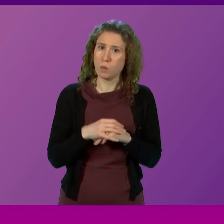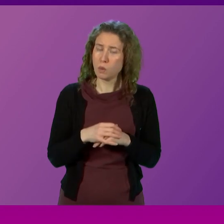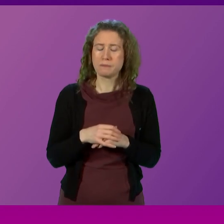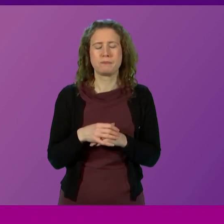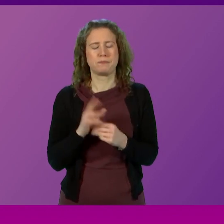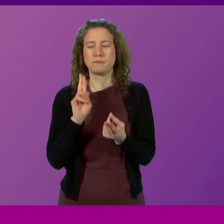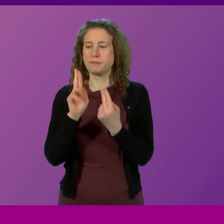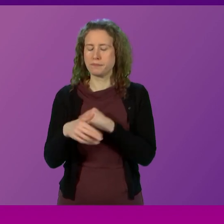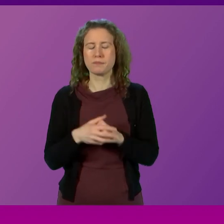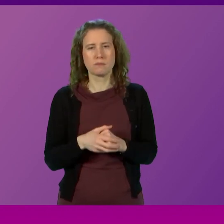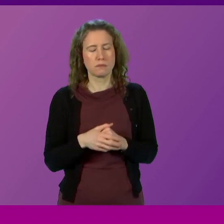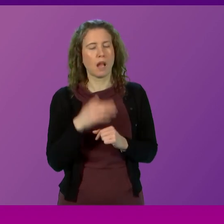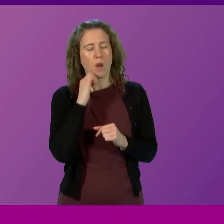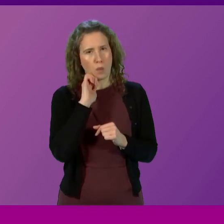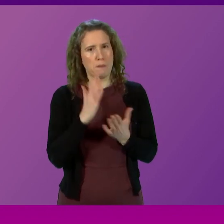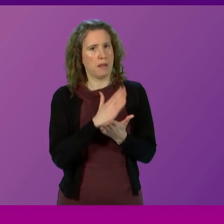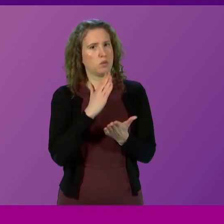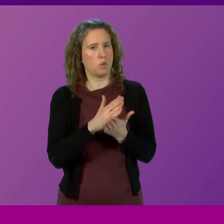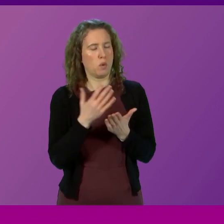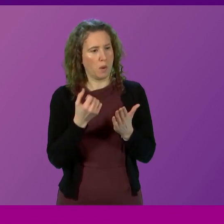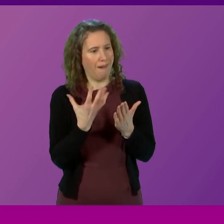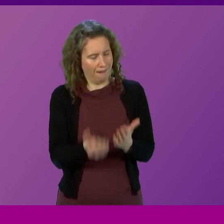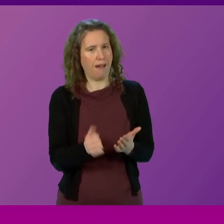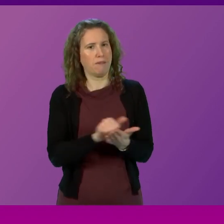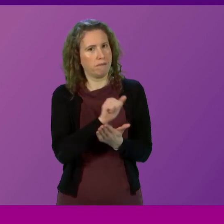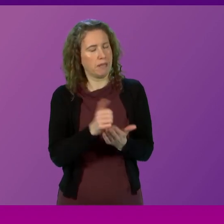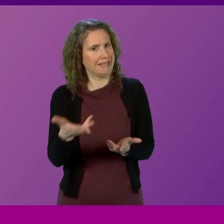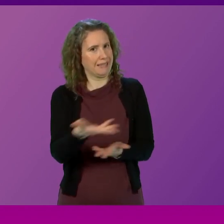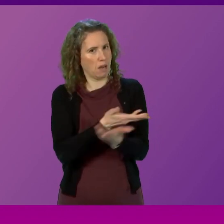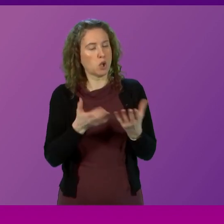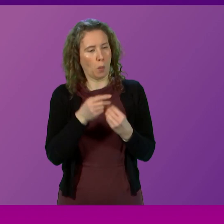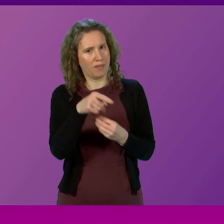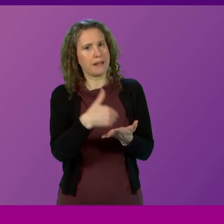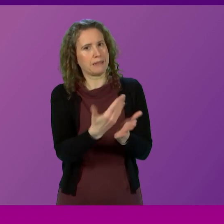I will undertake to ensure that discussions take place directly with the sector. The